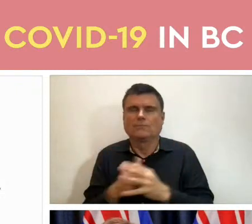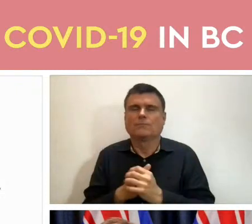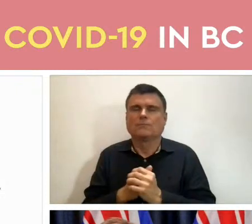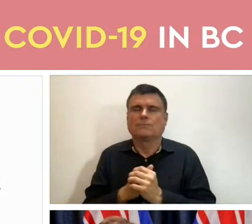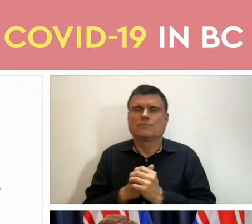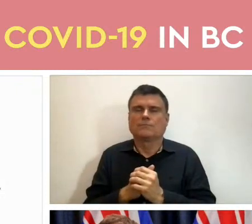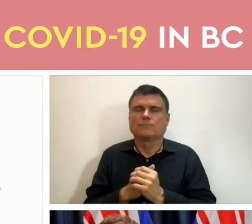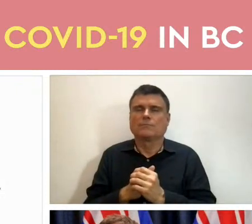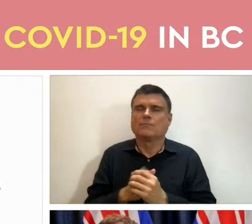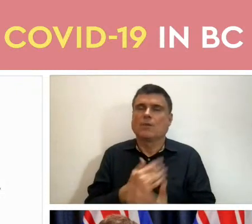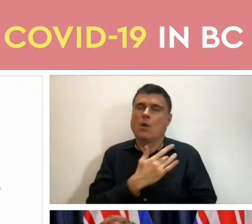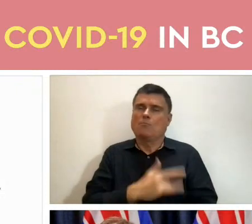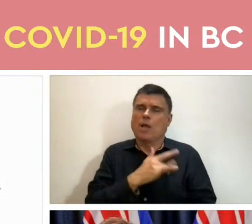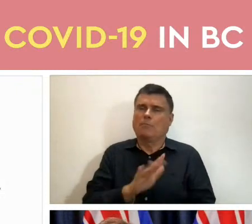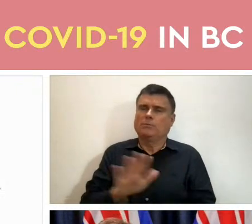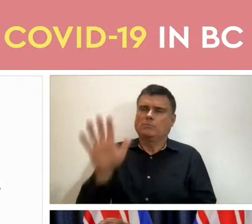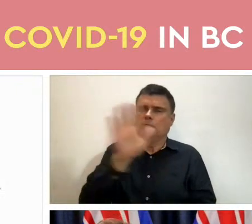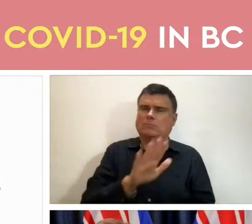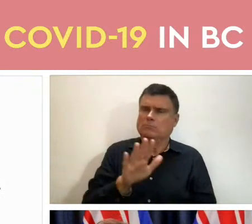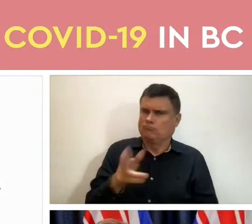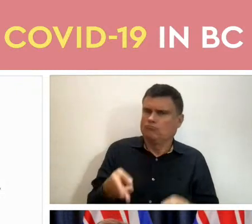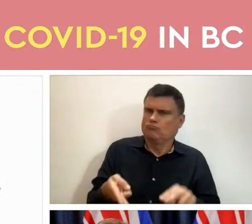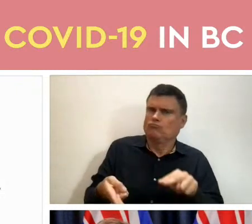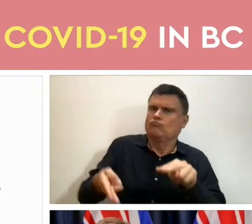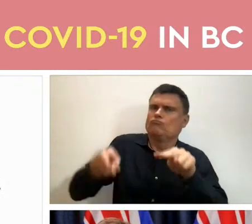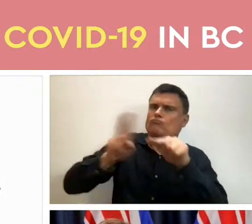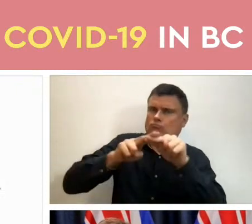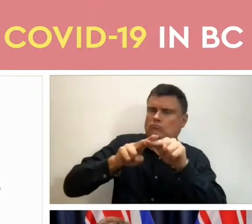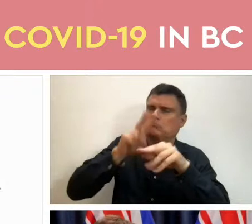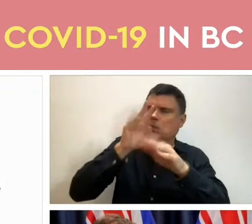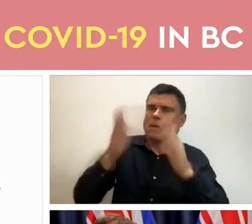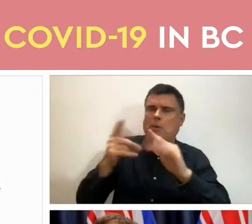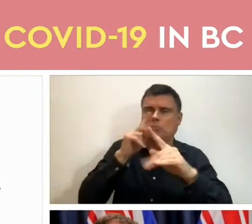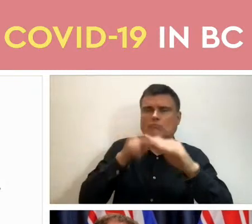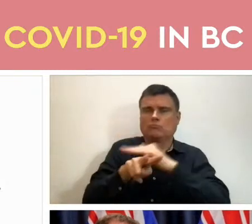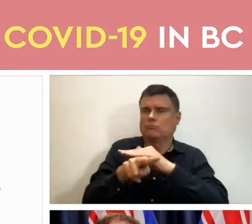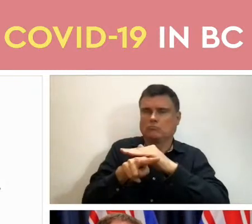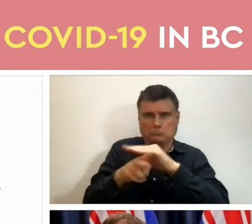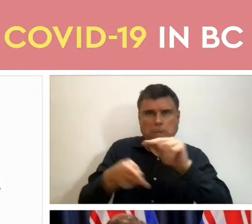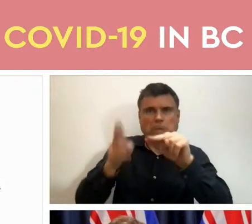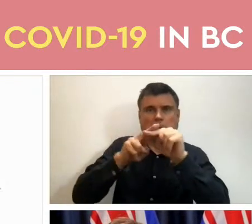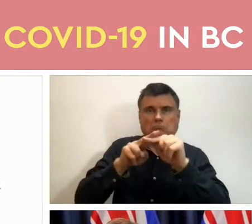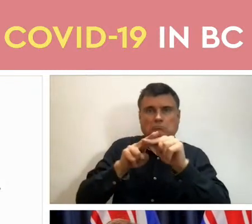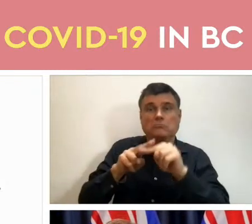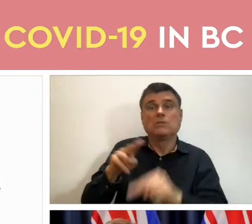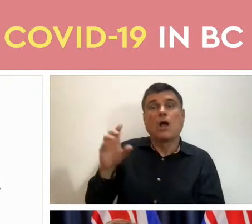was previously announced. It was announced on October 26th as we brought in